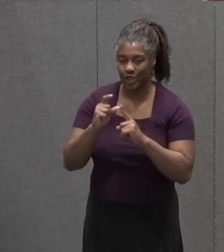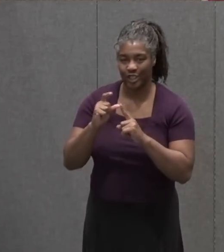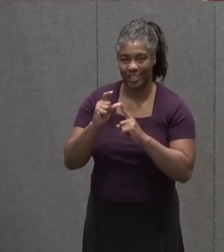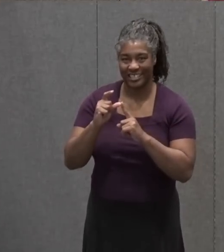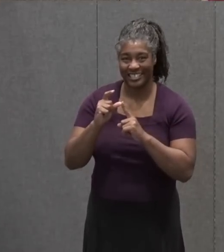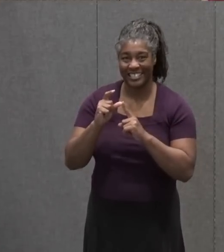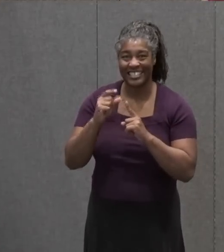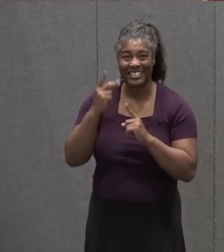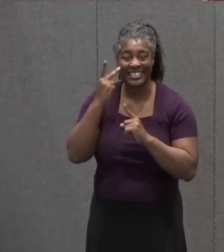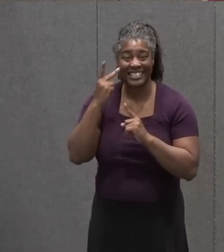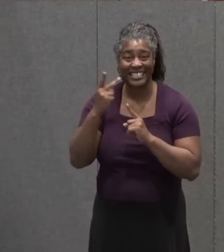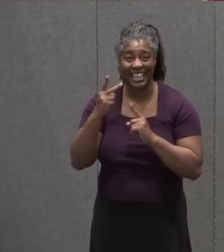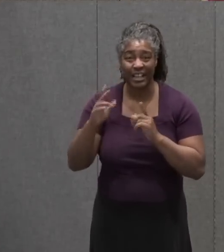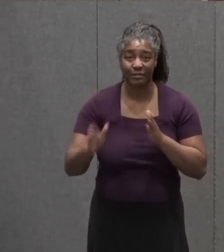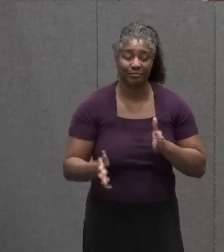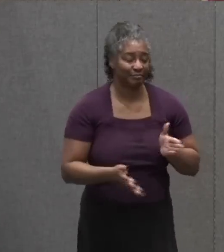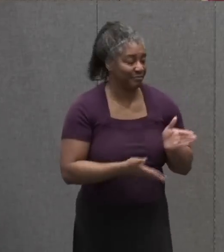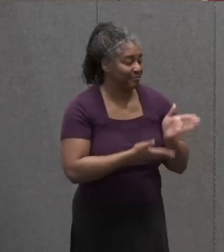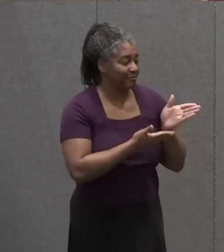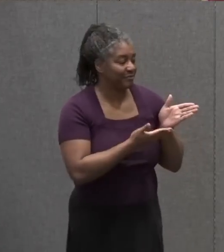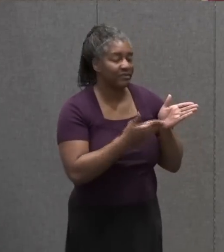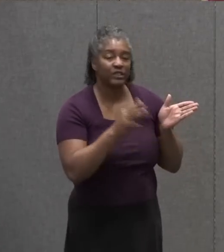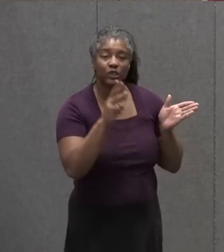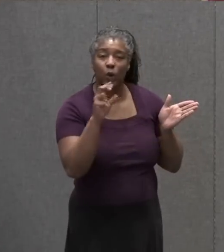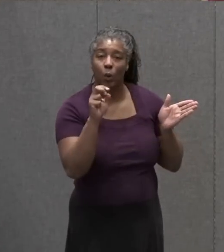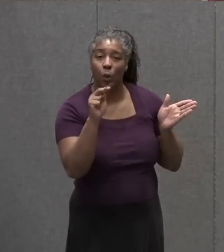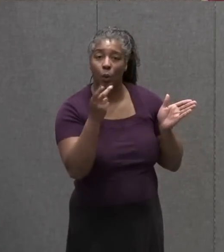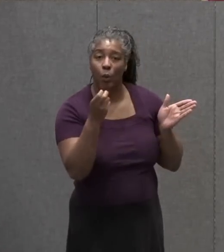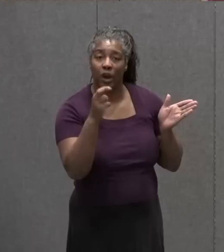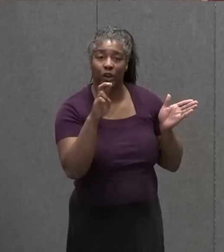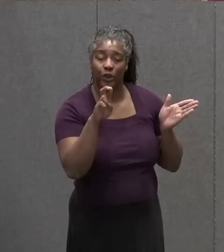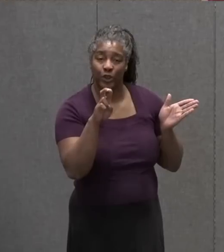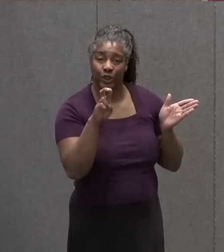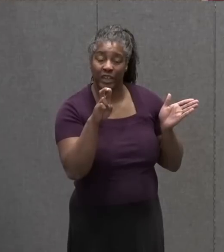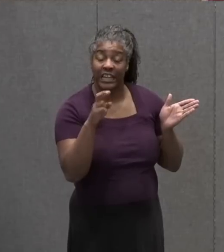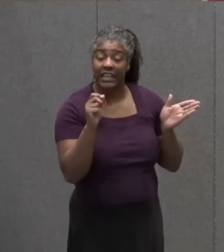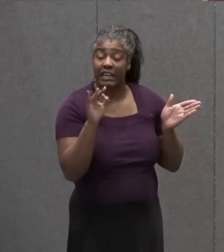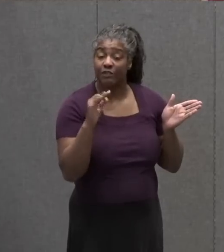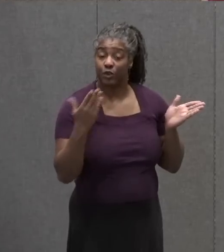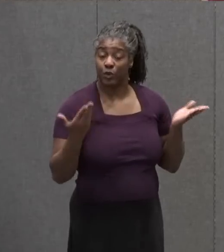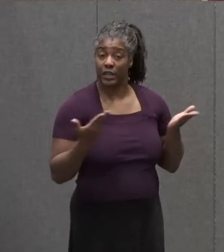if you were here with us earlier this week we read a story about the word wonder.